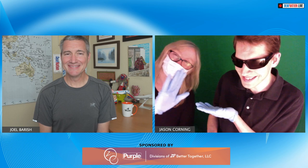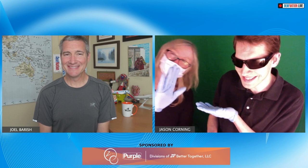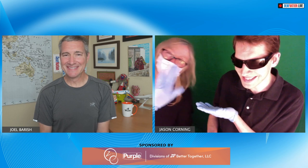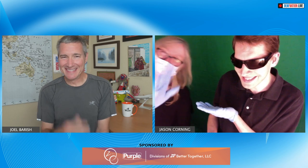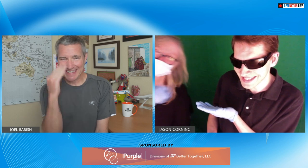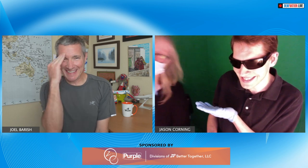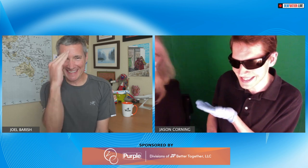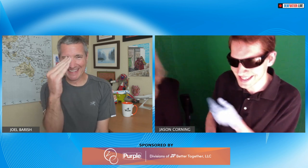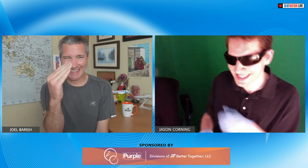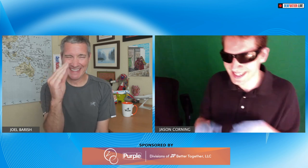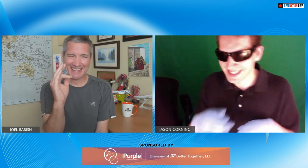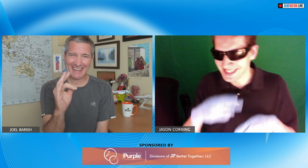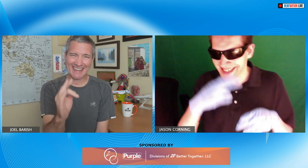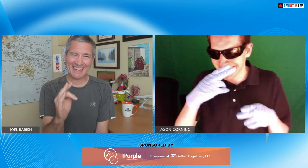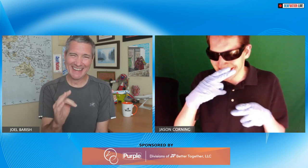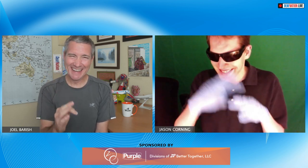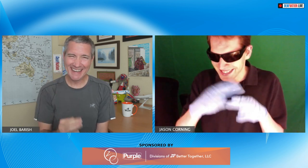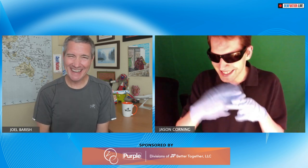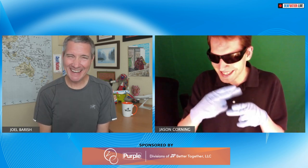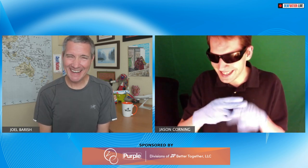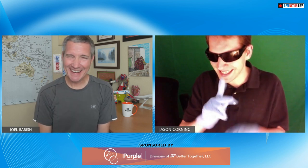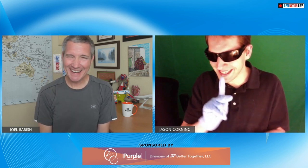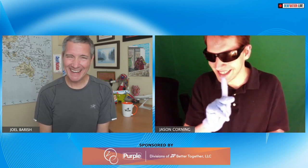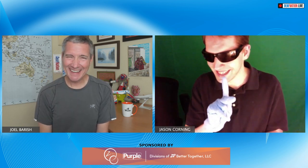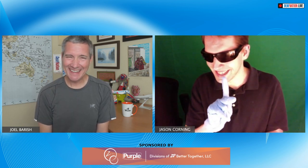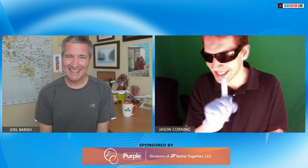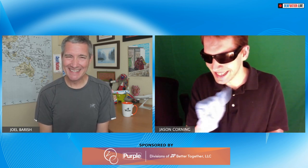Hi Her name is "KT"